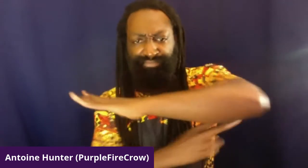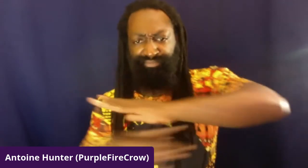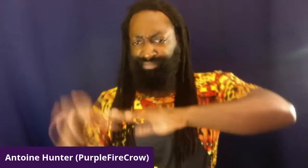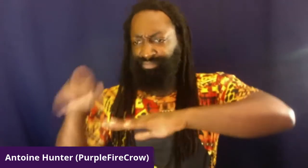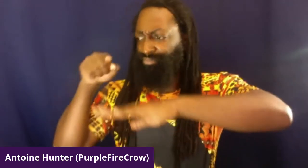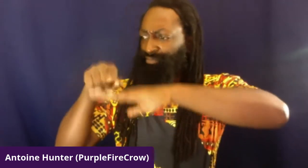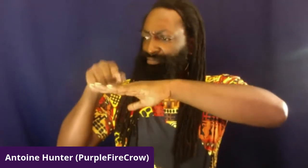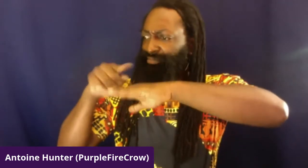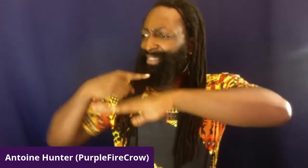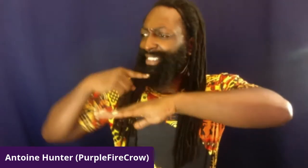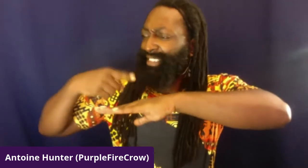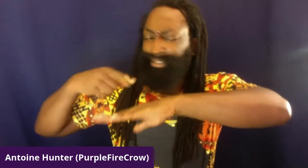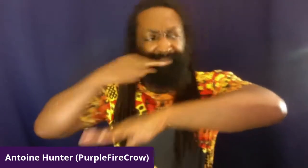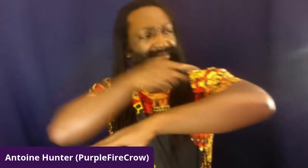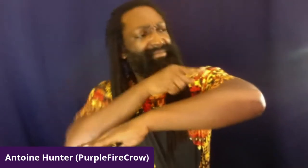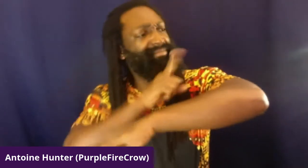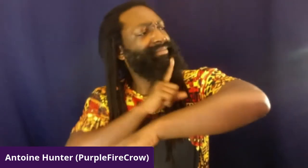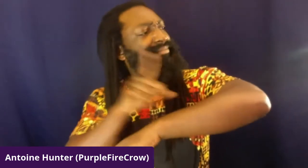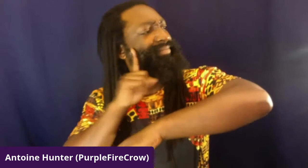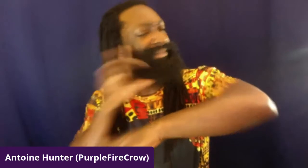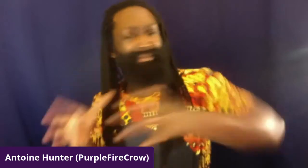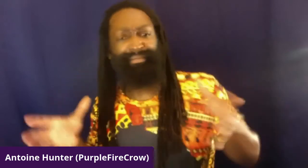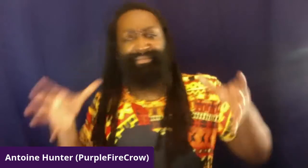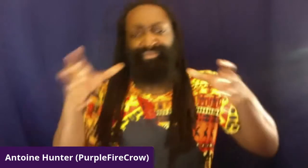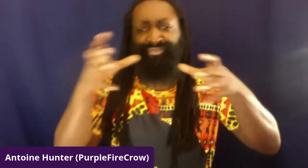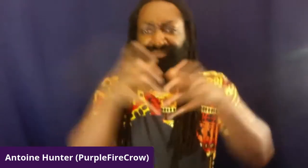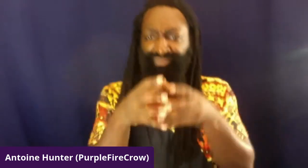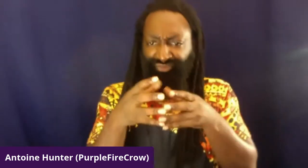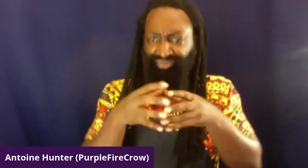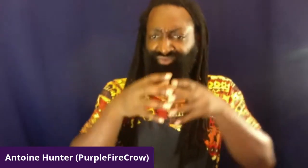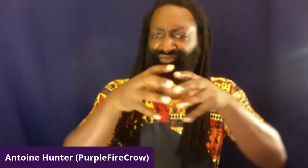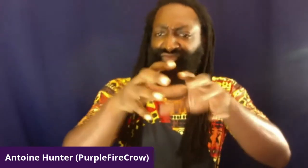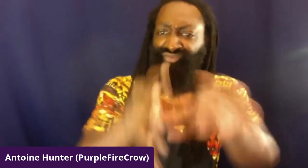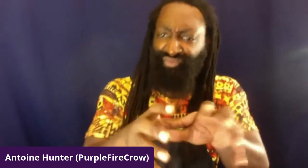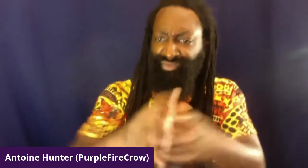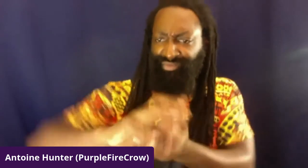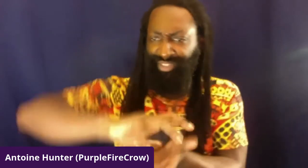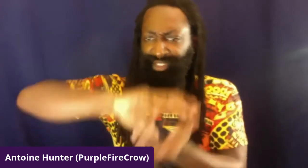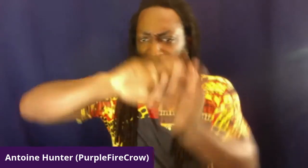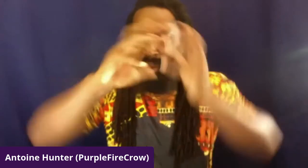And that's going to help kind of bridge the gap between the hearing and deaf world.